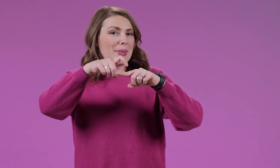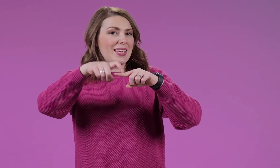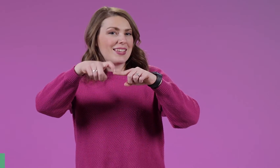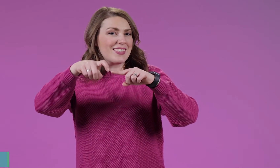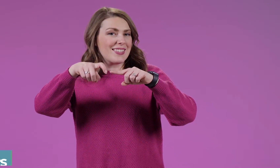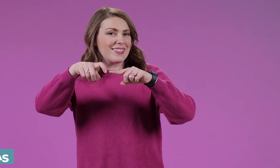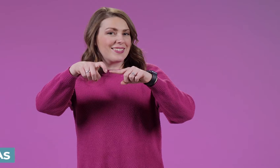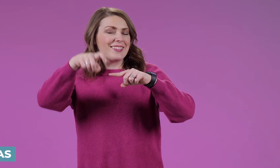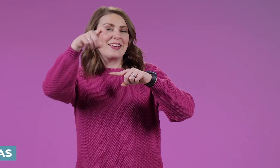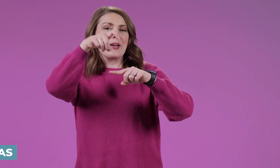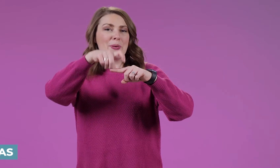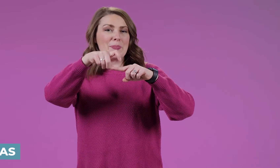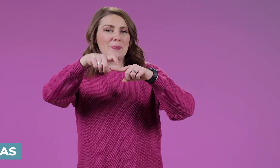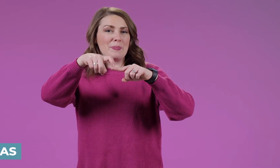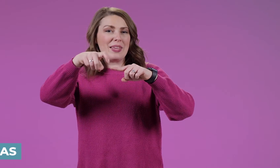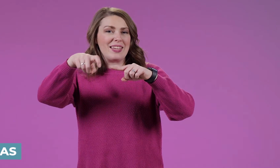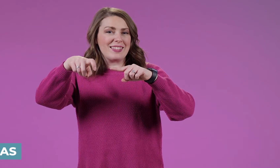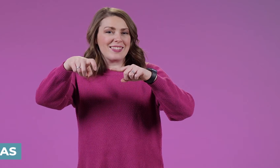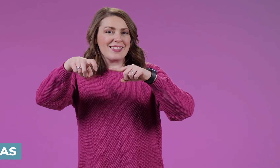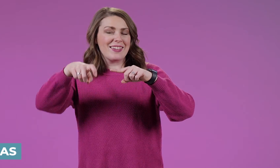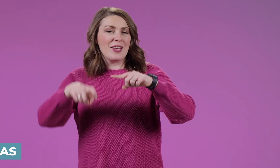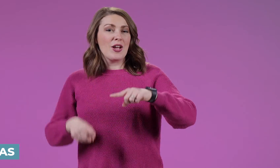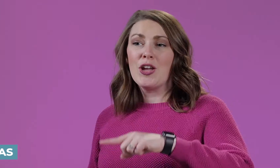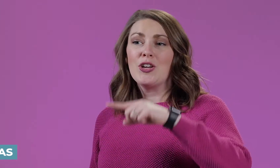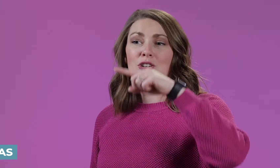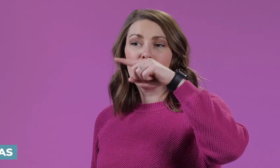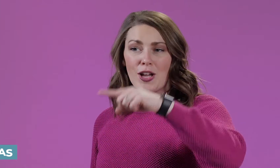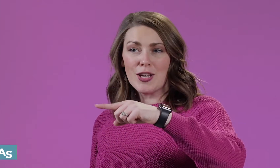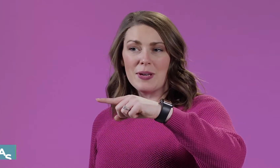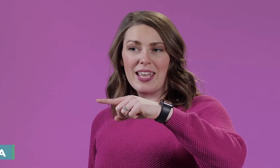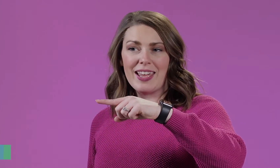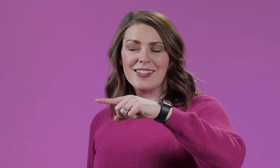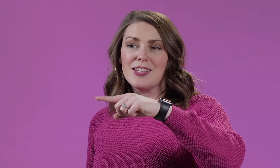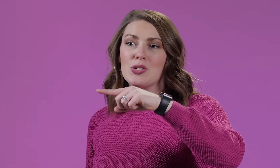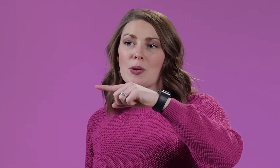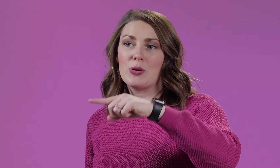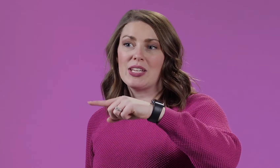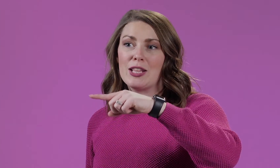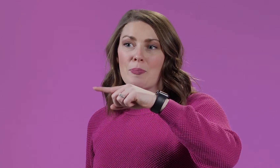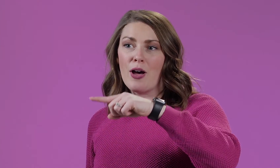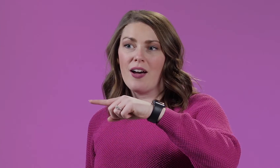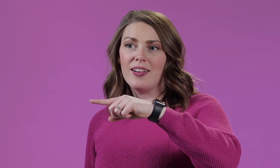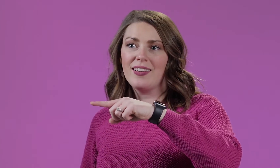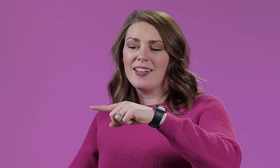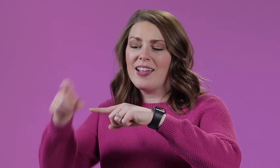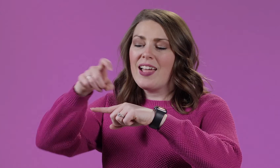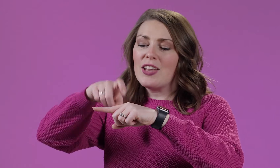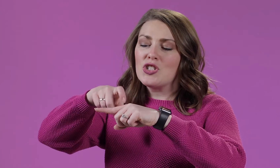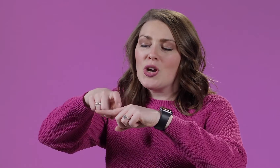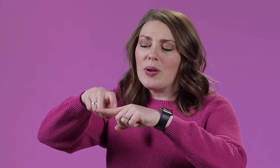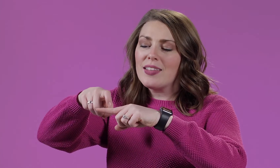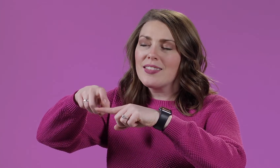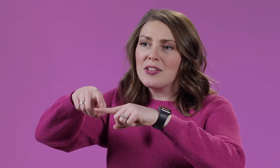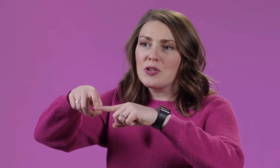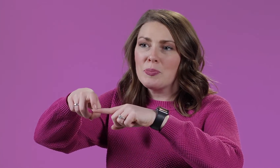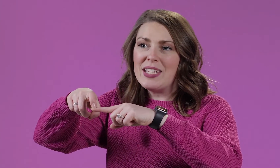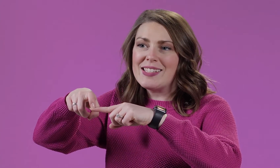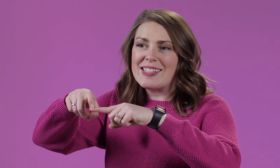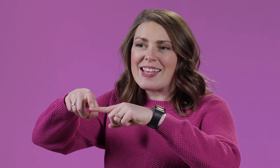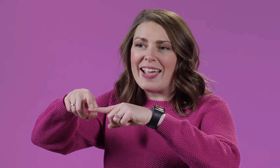PEAS PEAS Your non-dominant hand is representing the pod and showing the little peas inside.